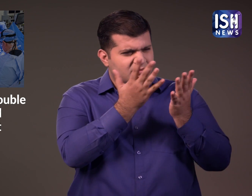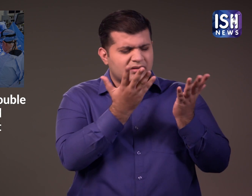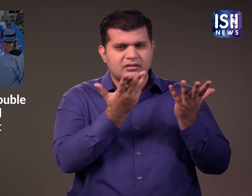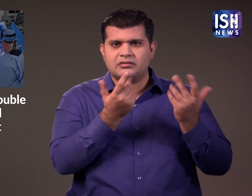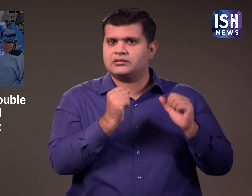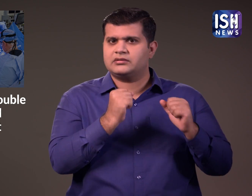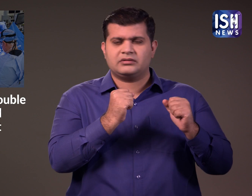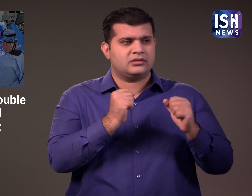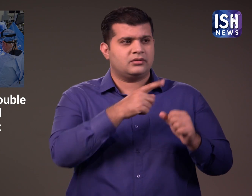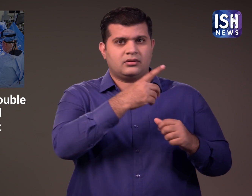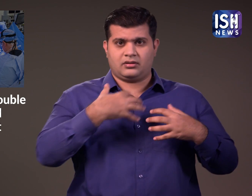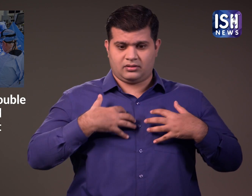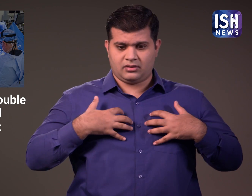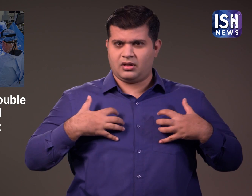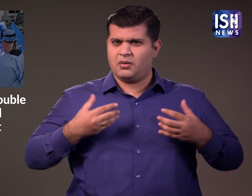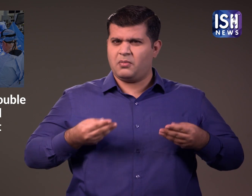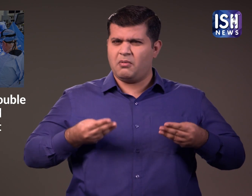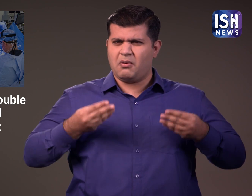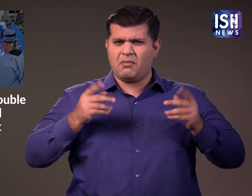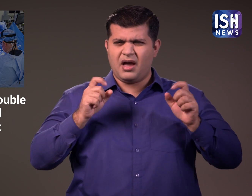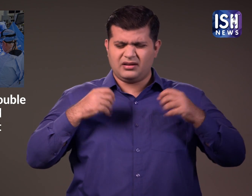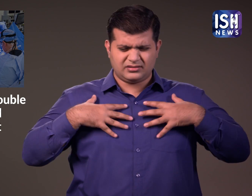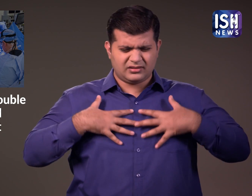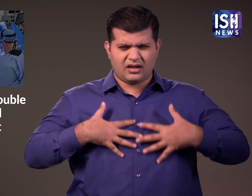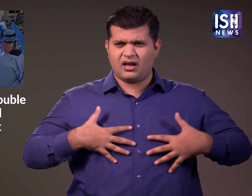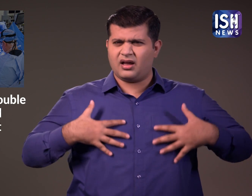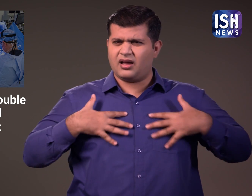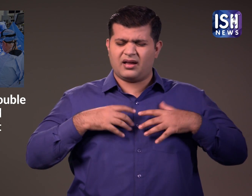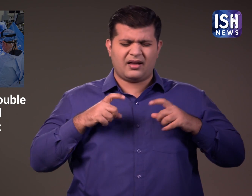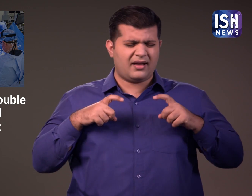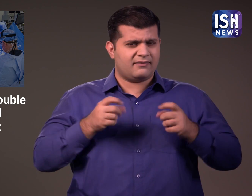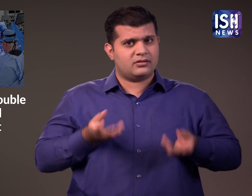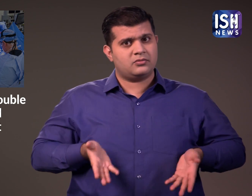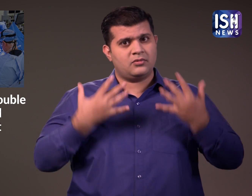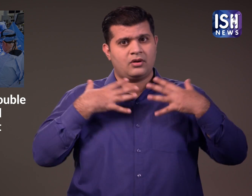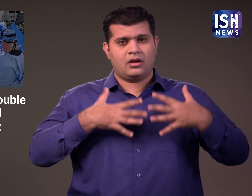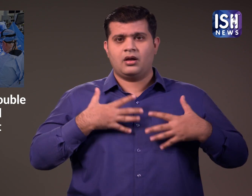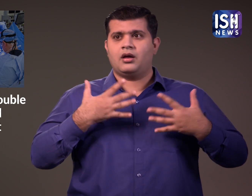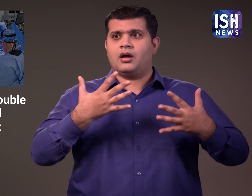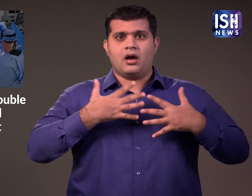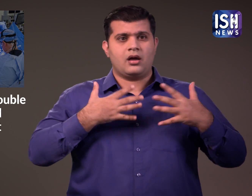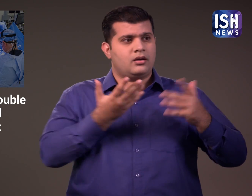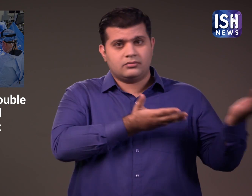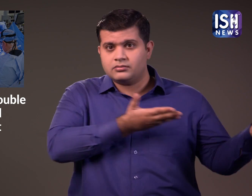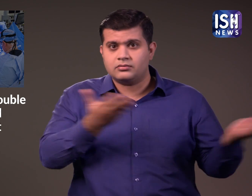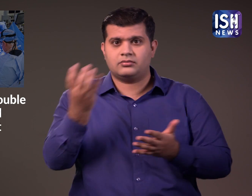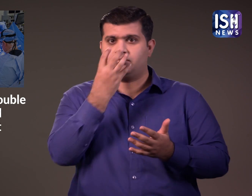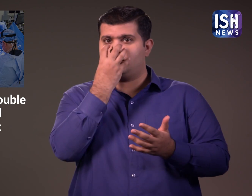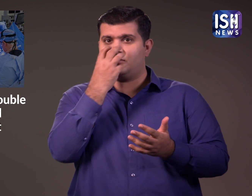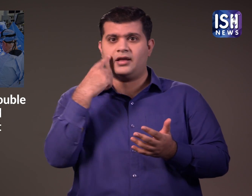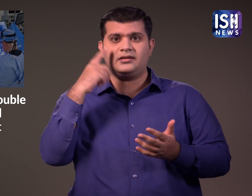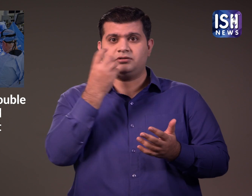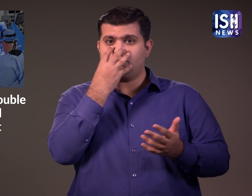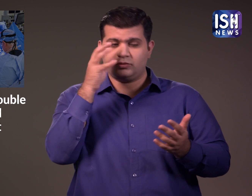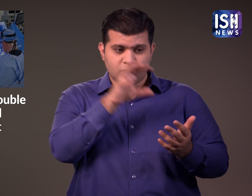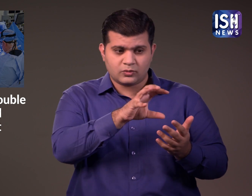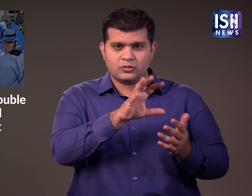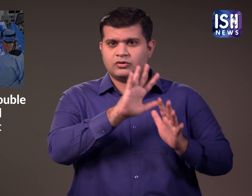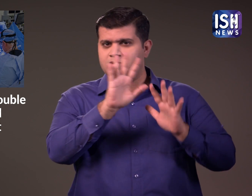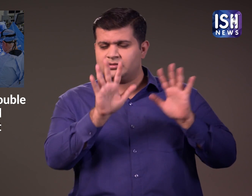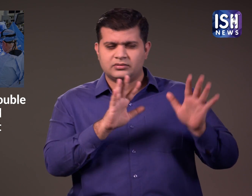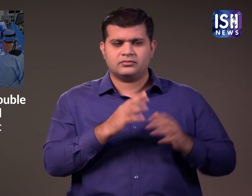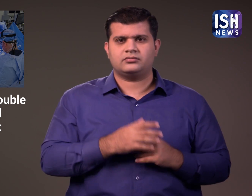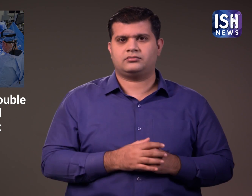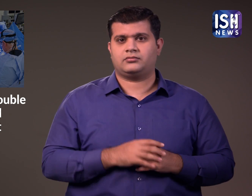But his health kept declining. He ended up in the ICU with pneumonia and sepsis.